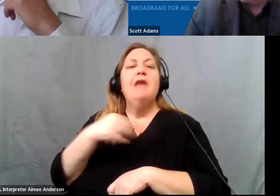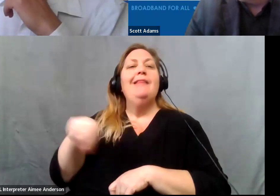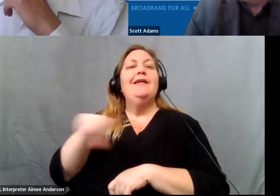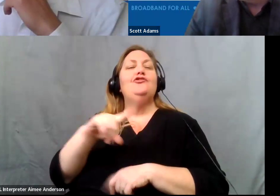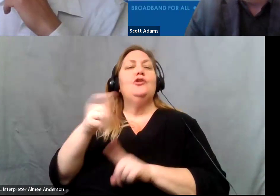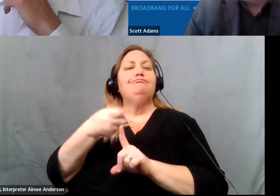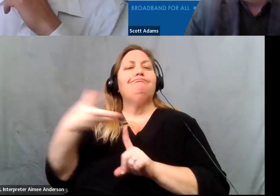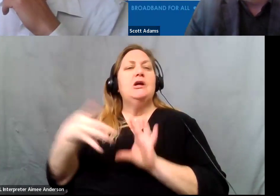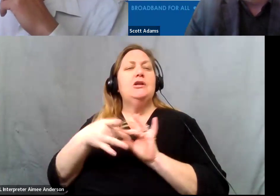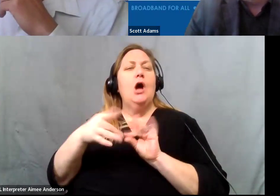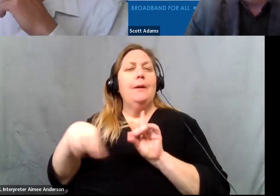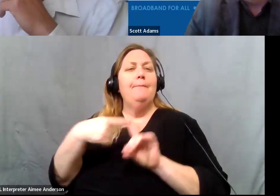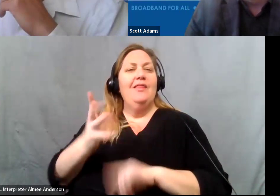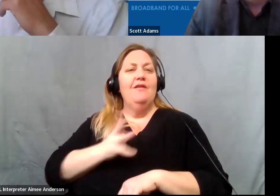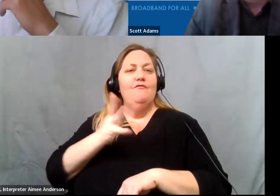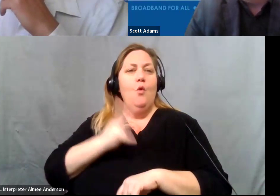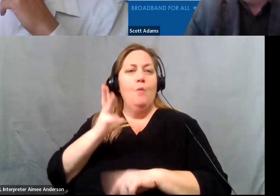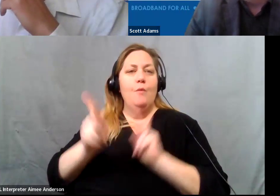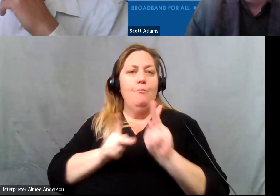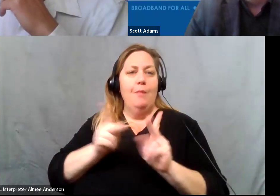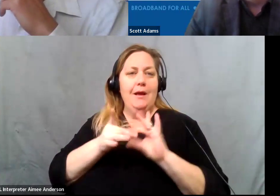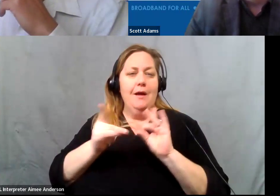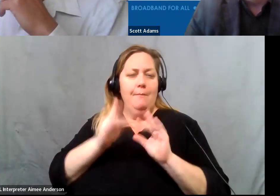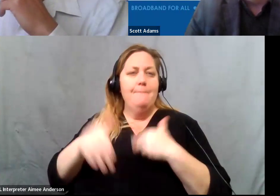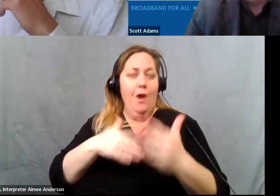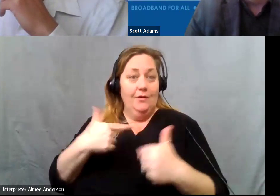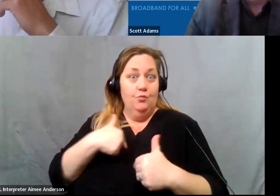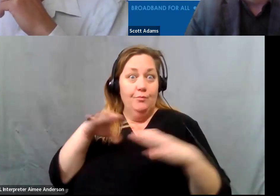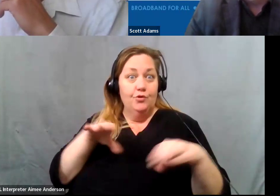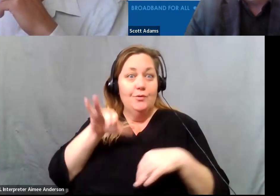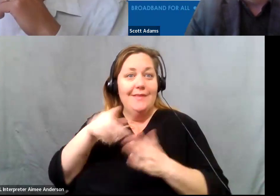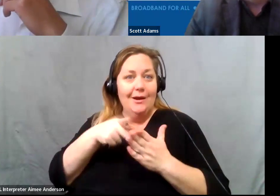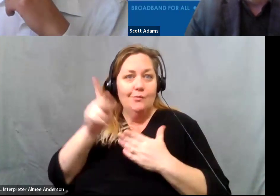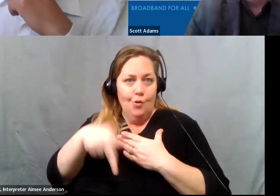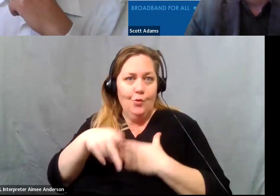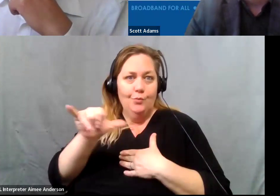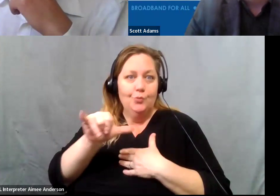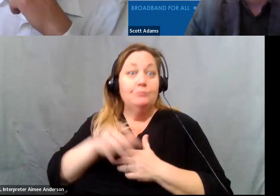talk about the formal public comment process we'll be doing on the program itself. Okay.